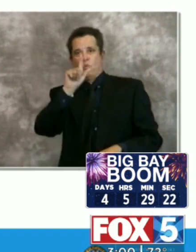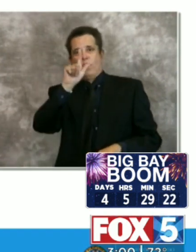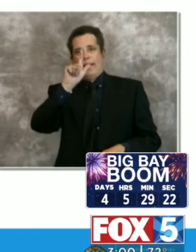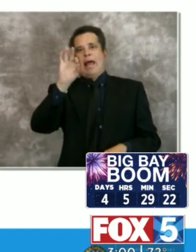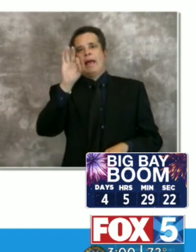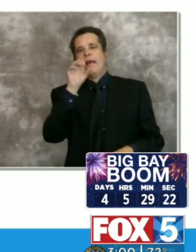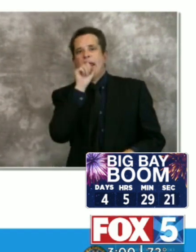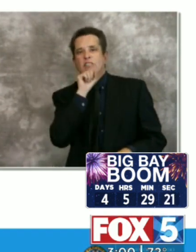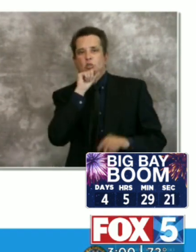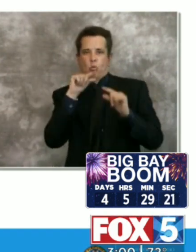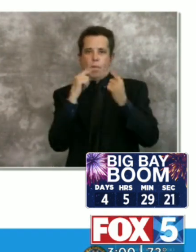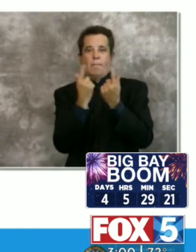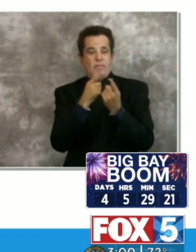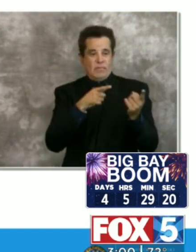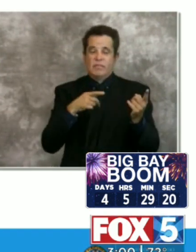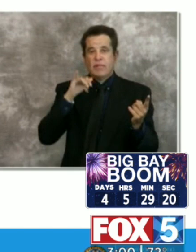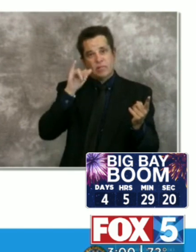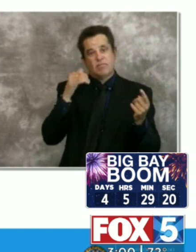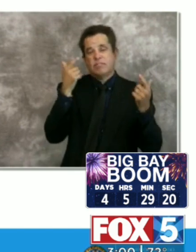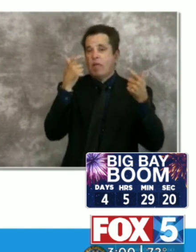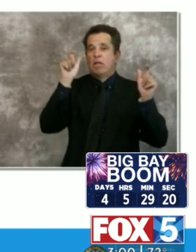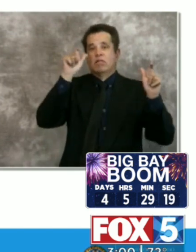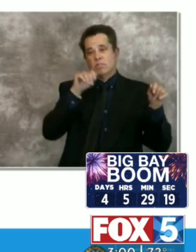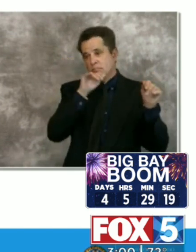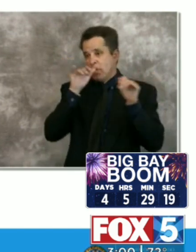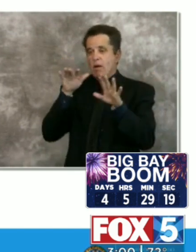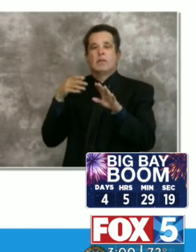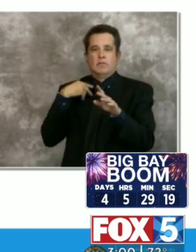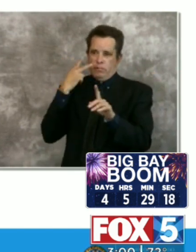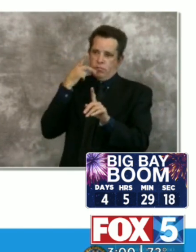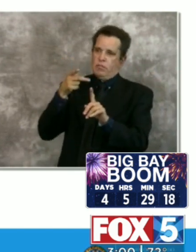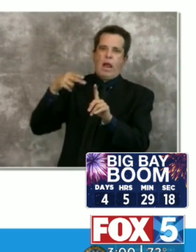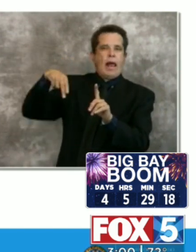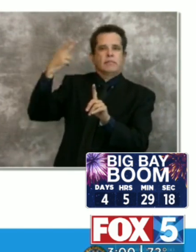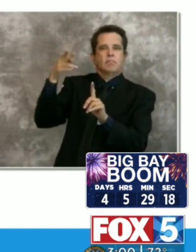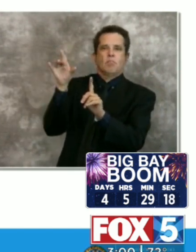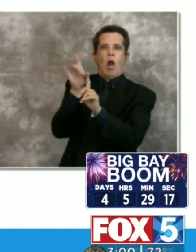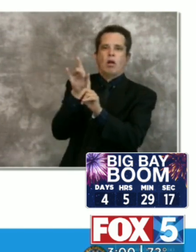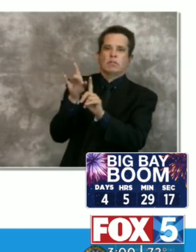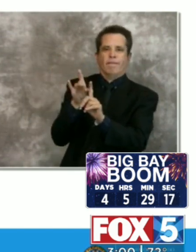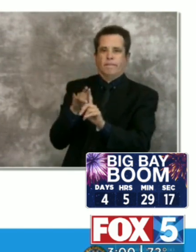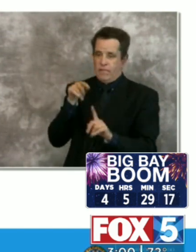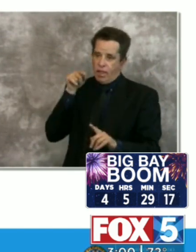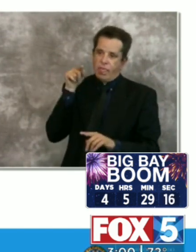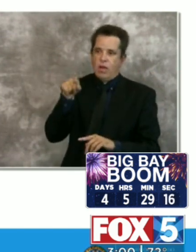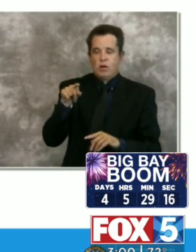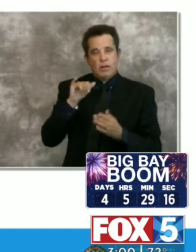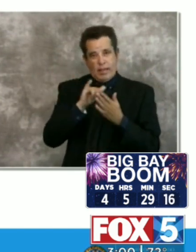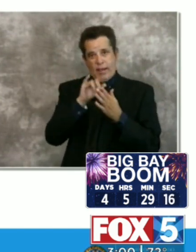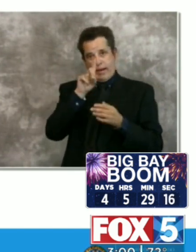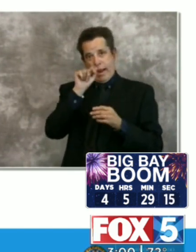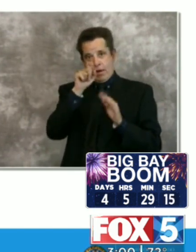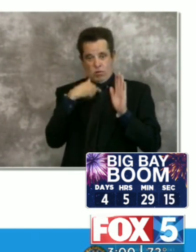THE PEOPLE OUTSIDE THEIR HOUSE HOLES. PARTICULARLY IN THE 20 TO 29 YEAR-OLD AGE GROUP HENCE THE AGE GROUP WHERE THE